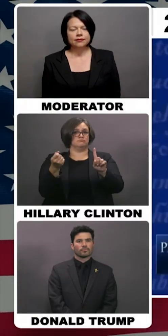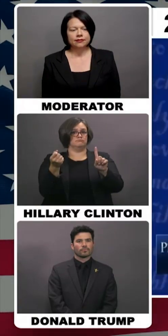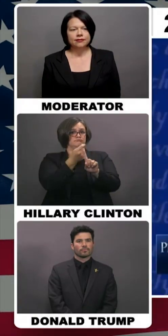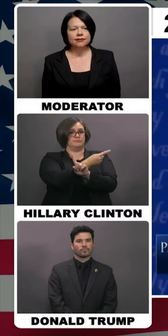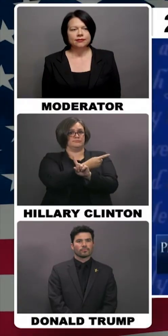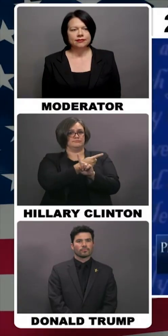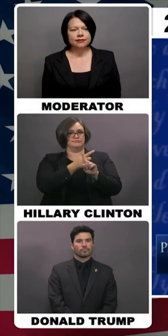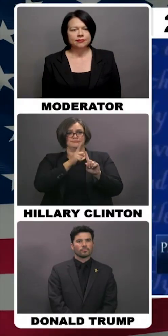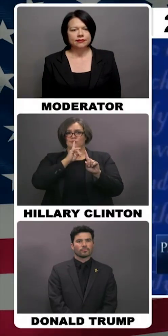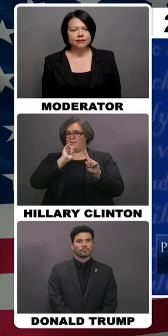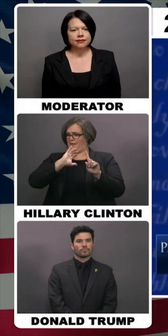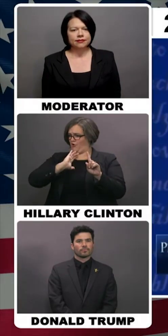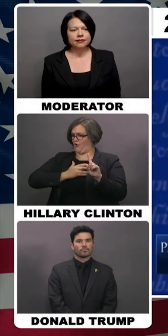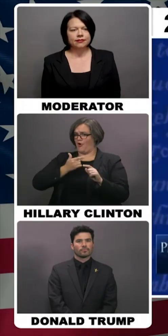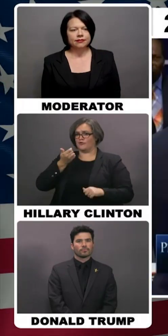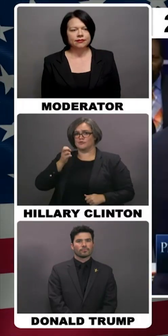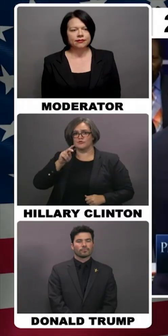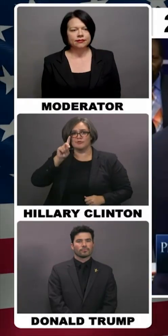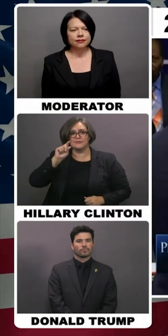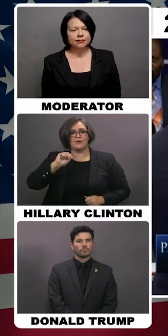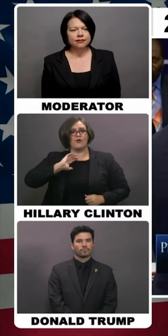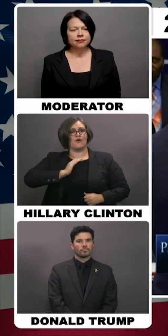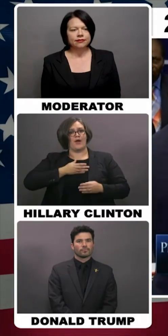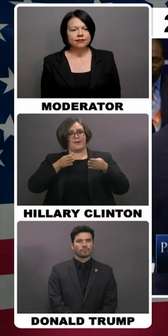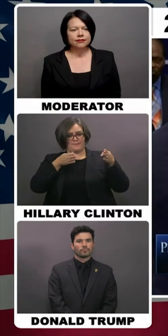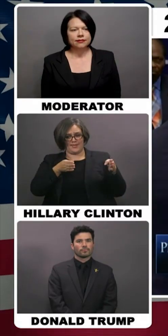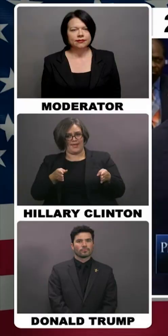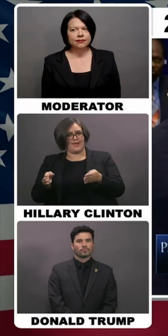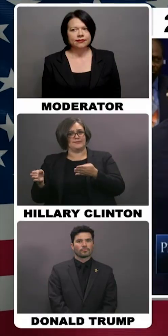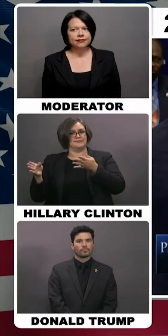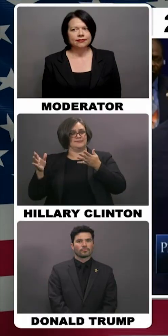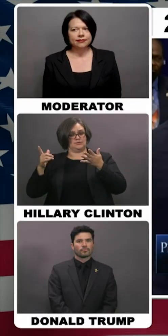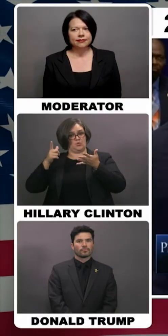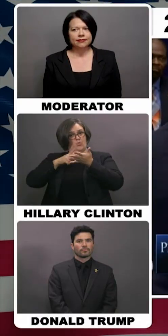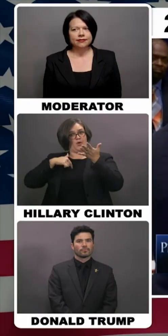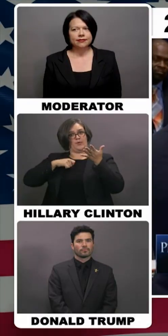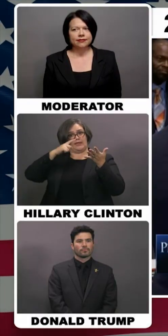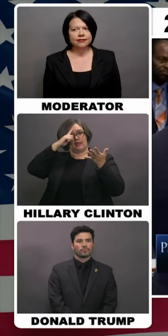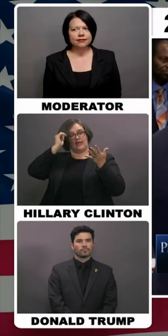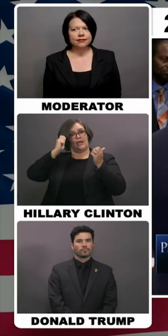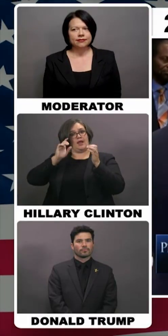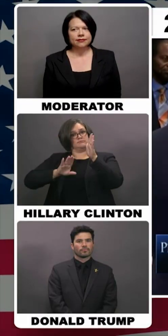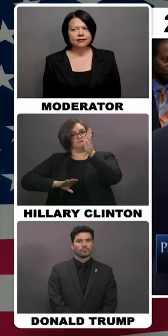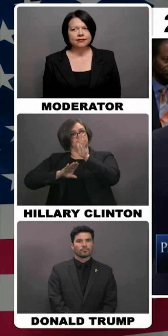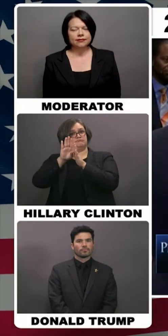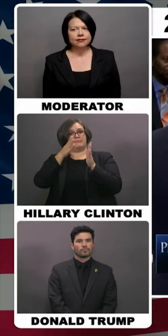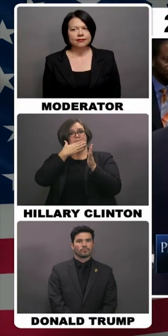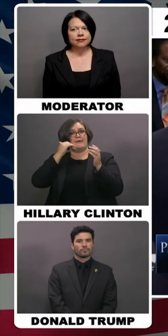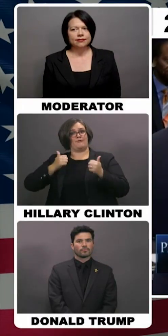laying out the plans that we have that we think can make, uh, a better life and a better country.